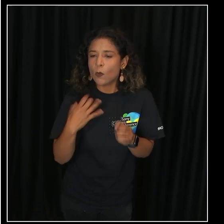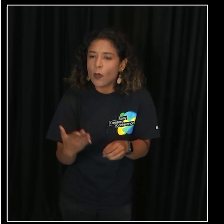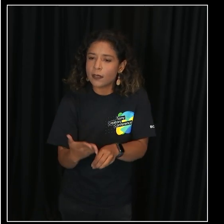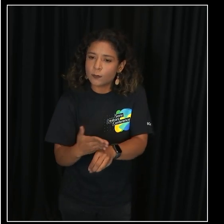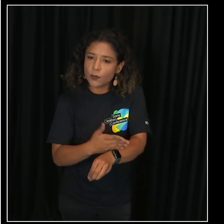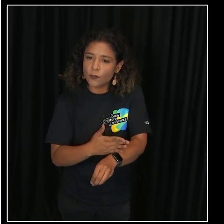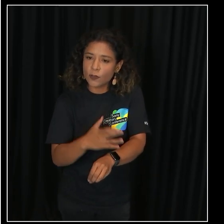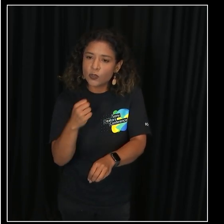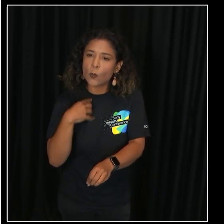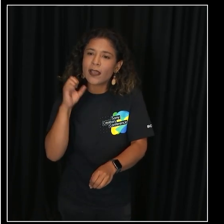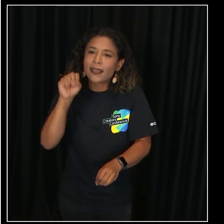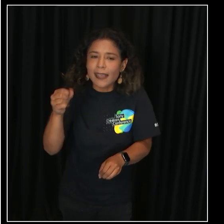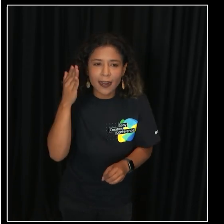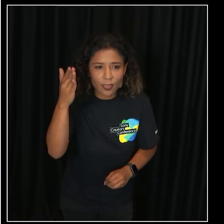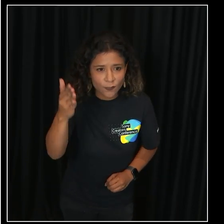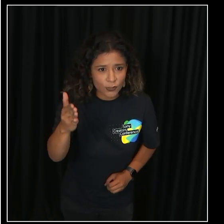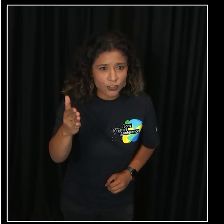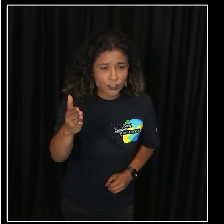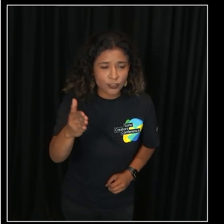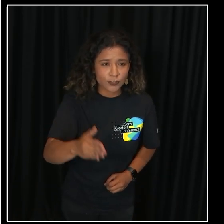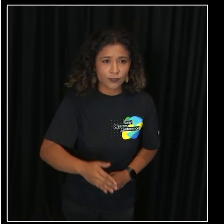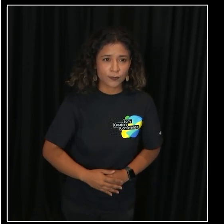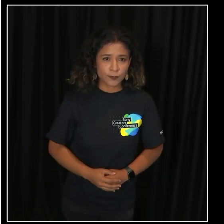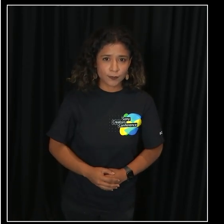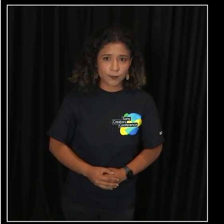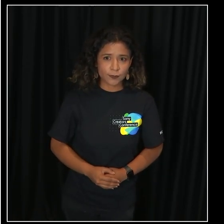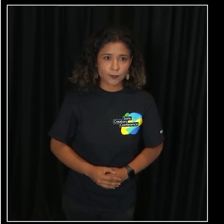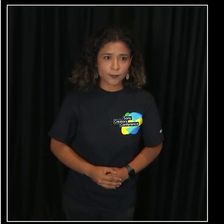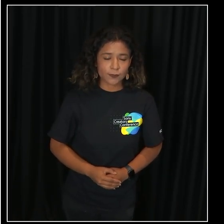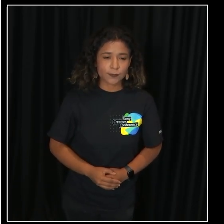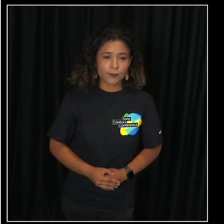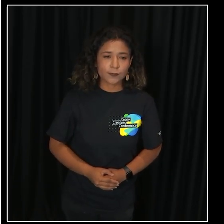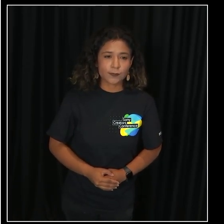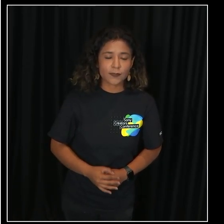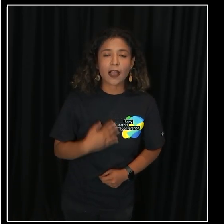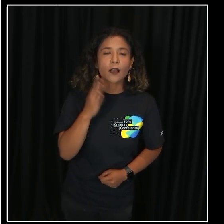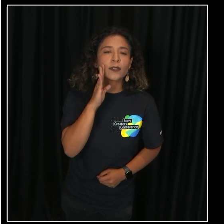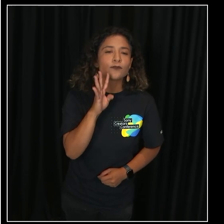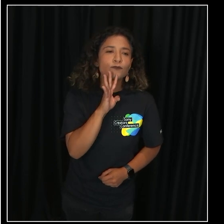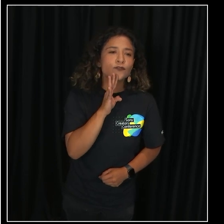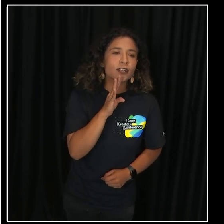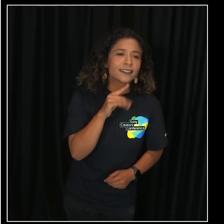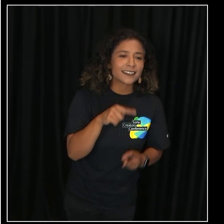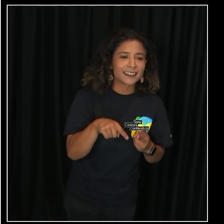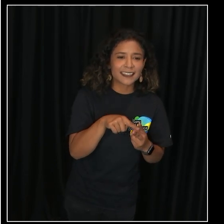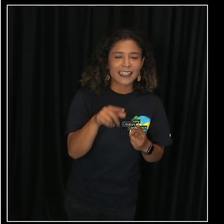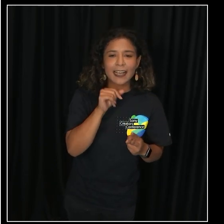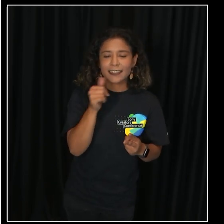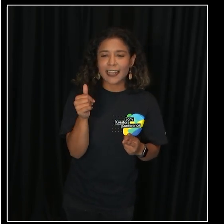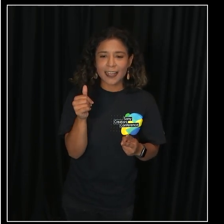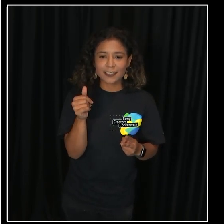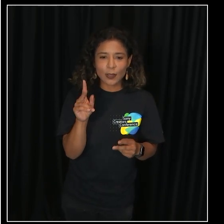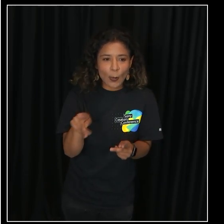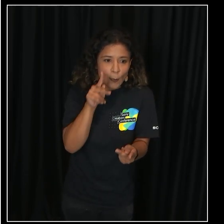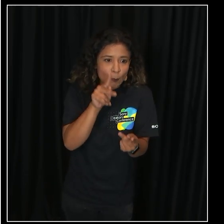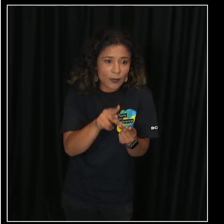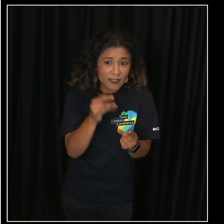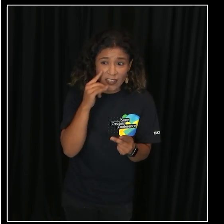So there's four techniques, I'm going to talk about the first two. And keep in mind, these are not silver bullets. If you implement them, you might not get exactly what you want,